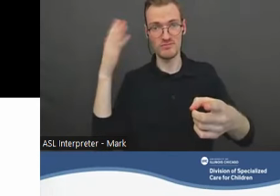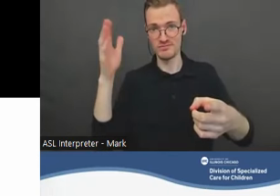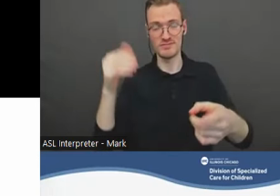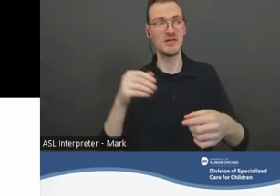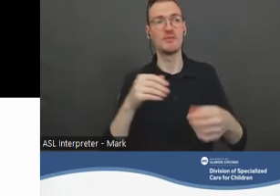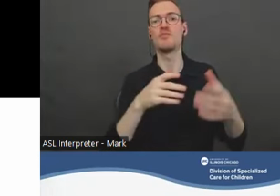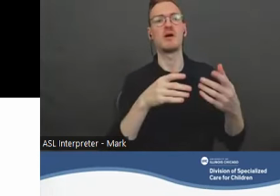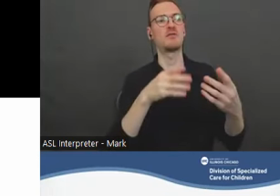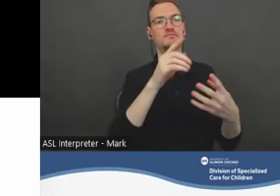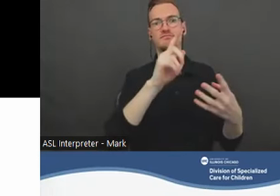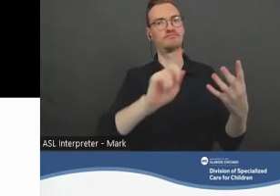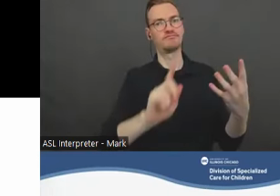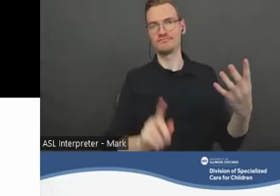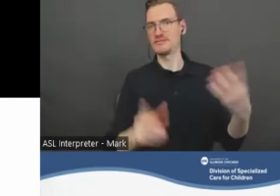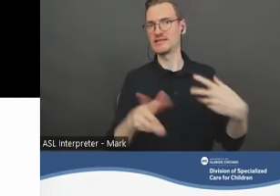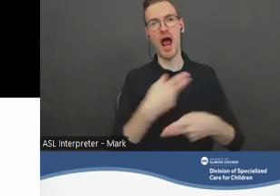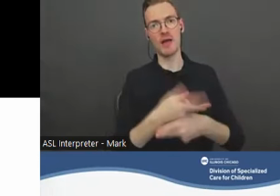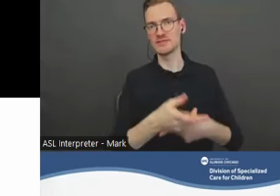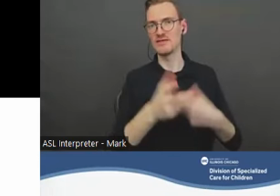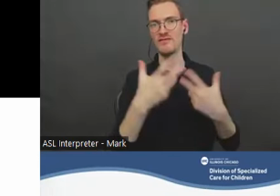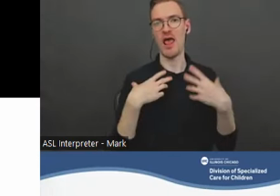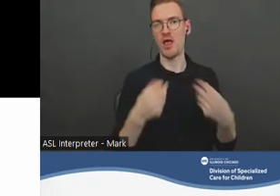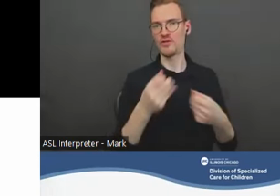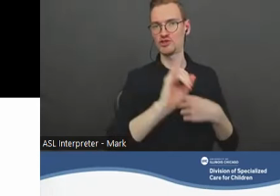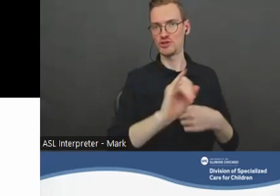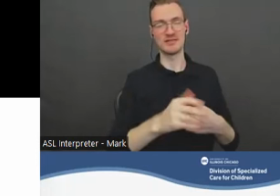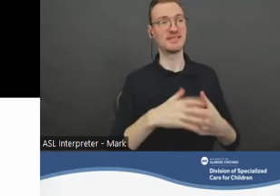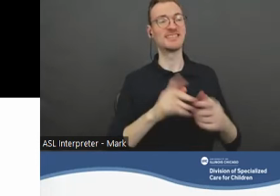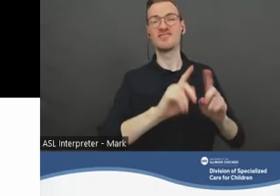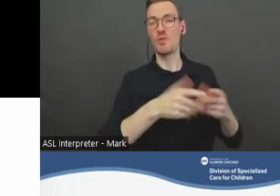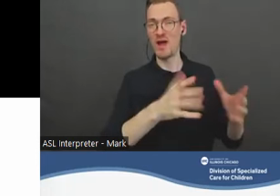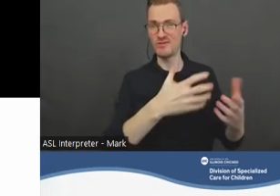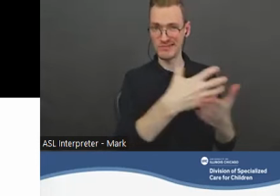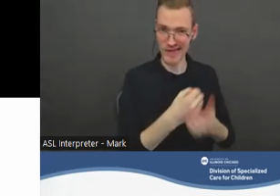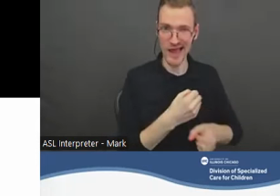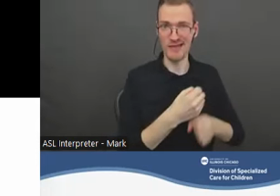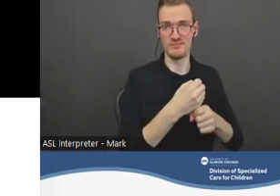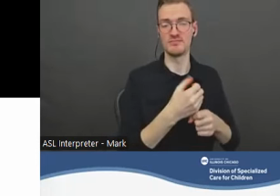and different ways to get insurance. One way you can get insurance is through a public or